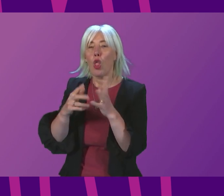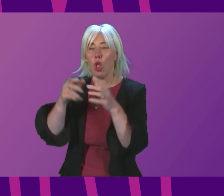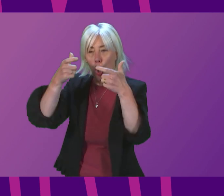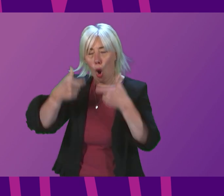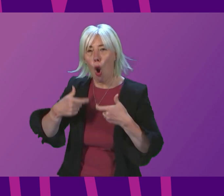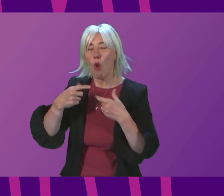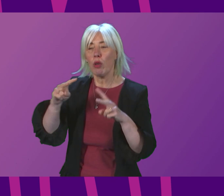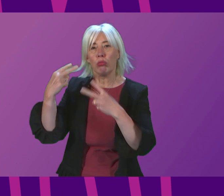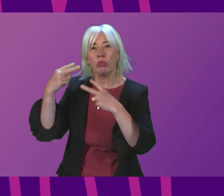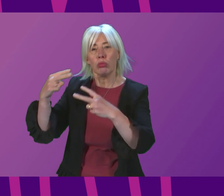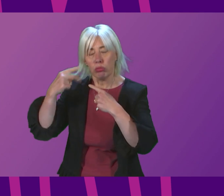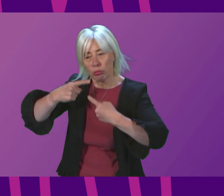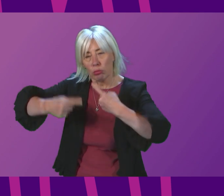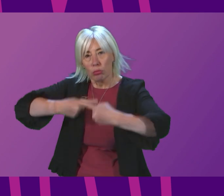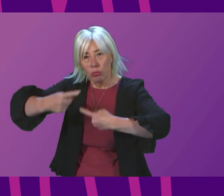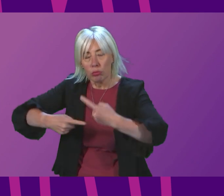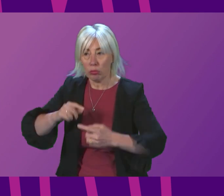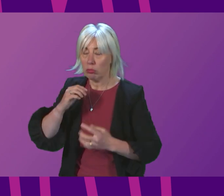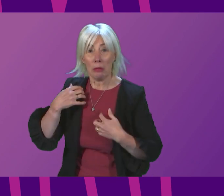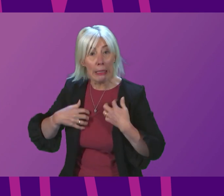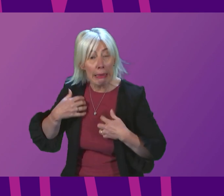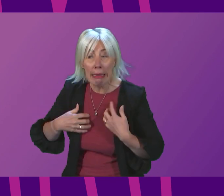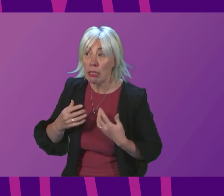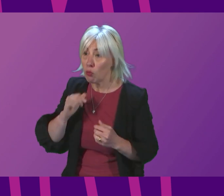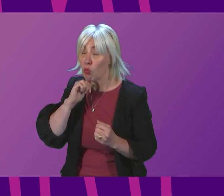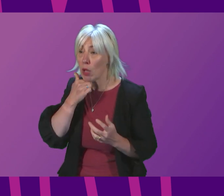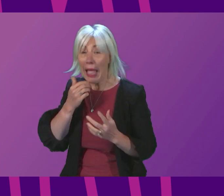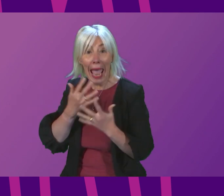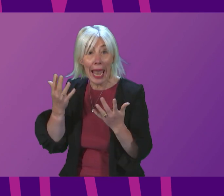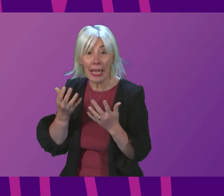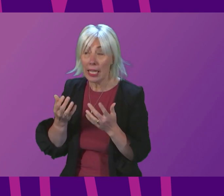We are always keen and willing to explore any options to reduce crime and reoffending,